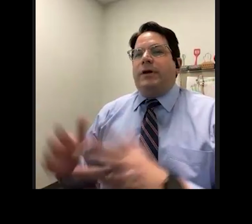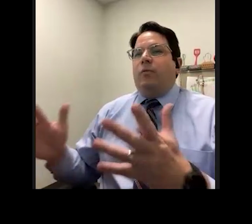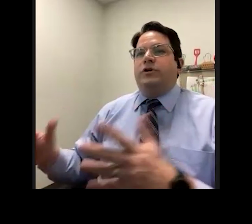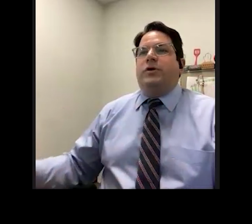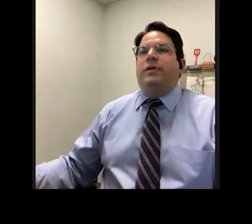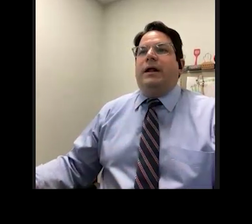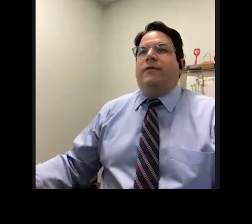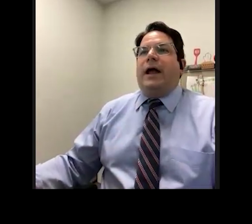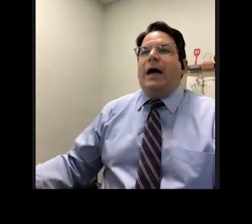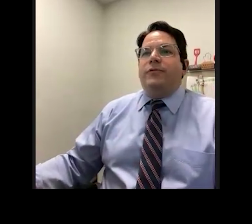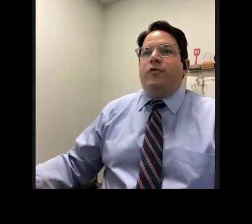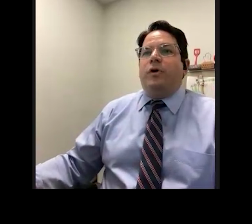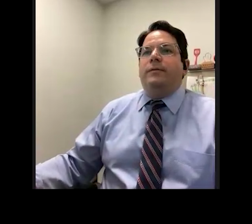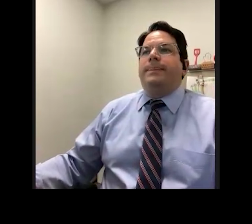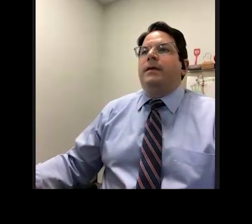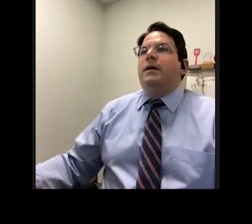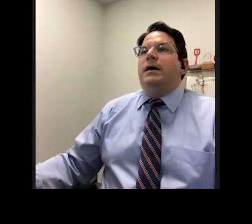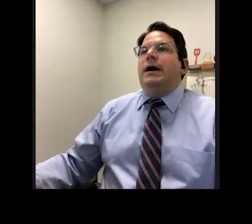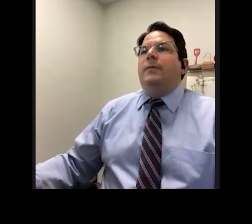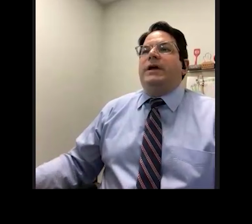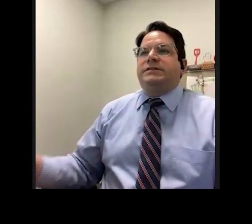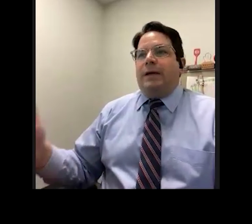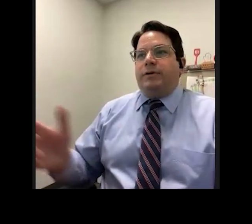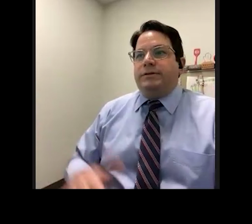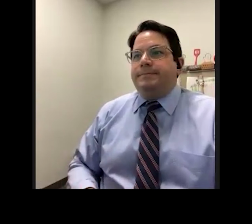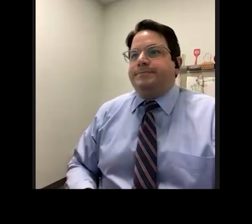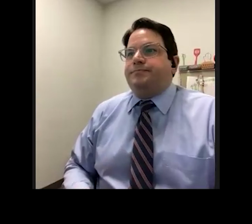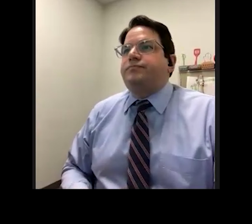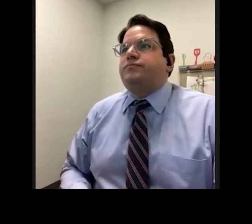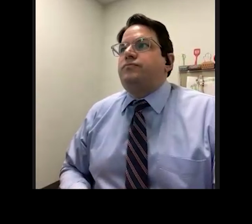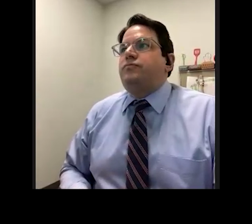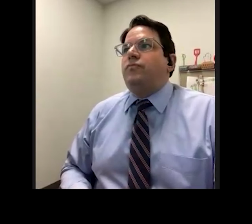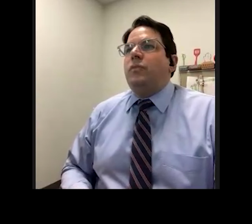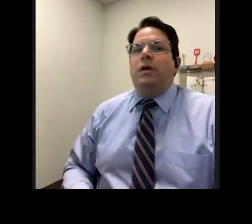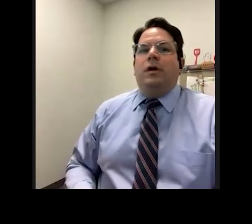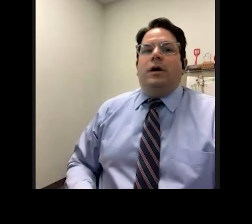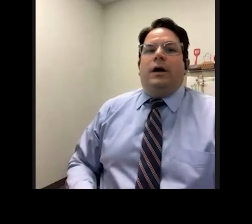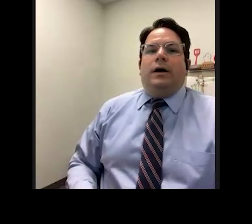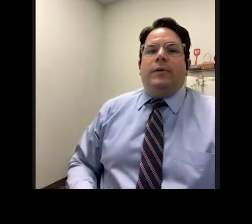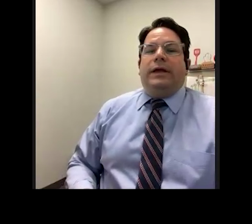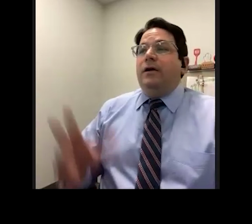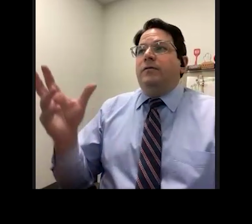And it's happening more so than it ever had before. Next slide, please.